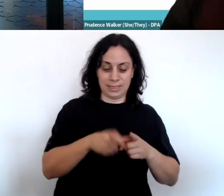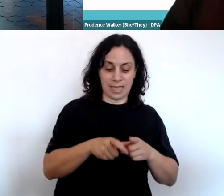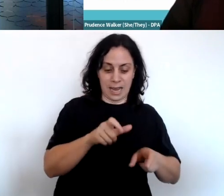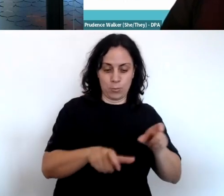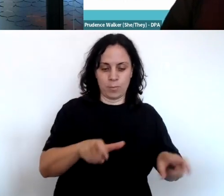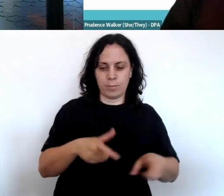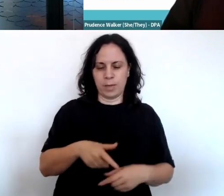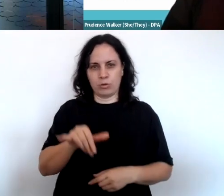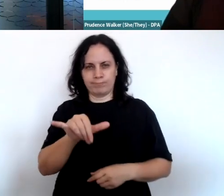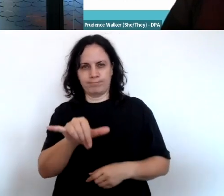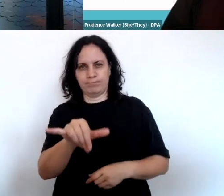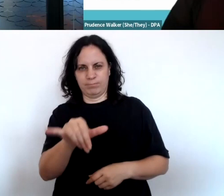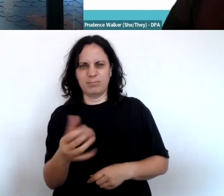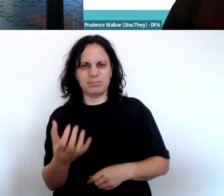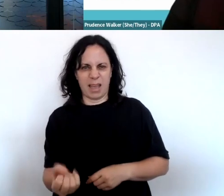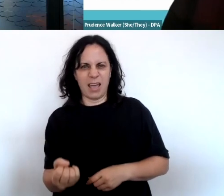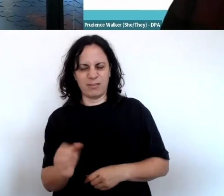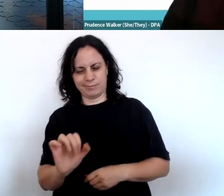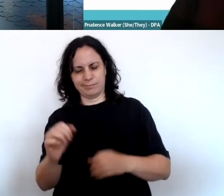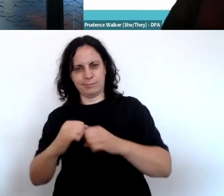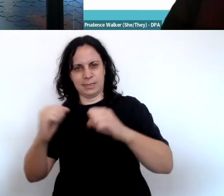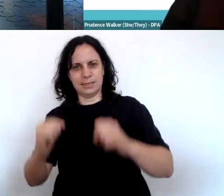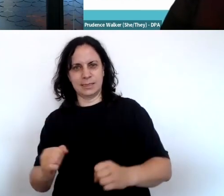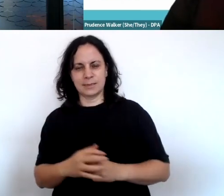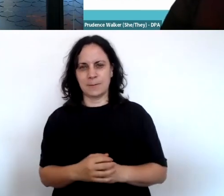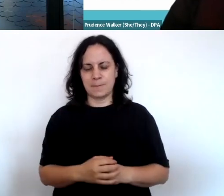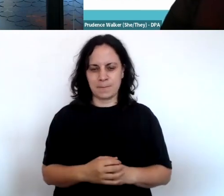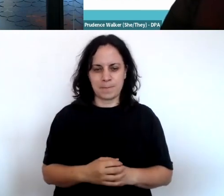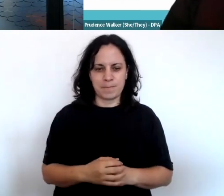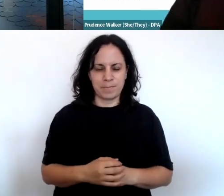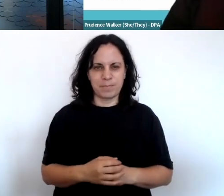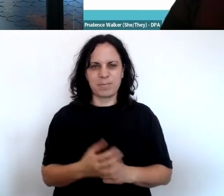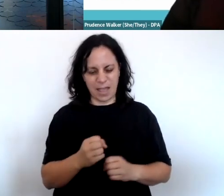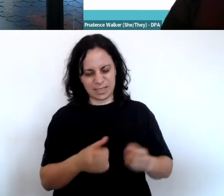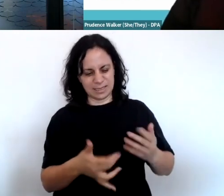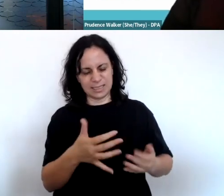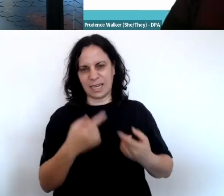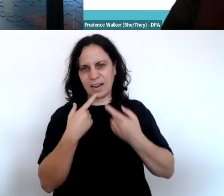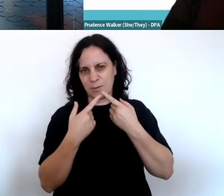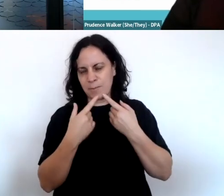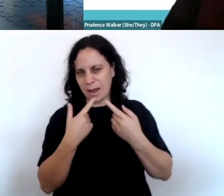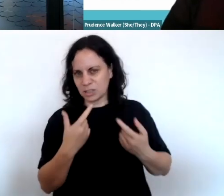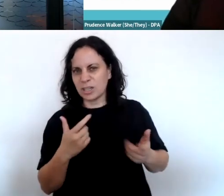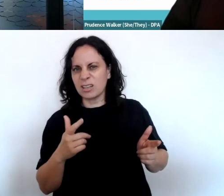there’s research on that and statistics about that. So Denise says it’s hard to trust anything